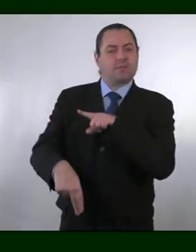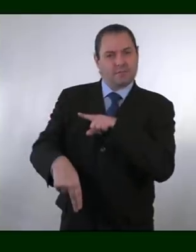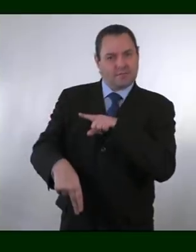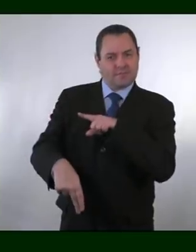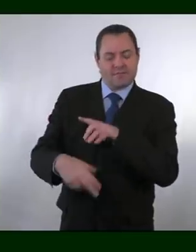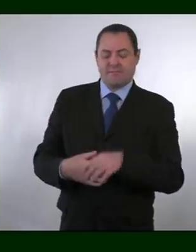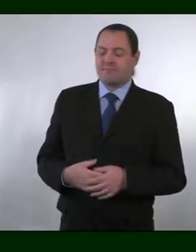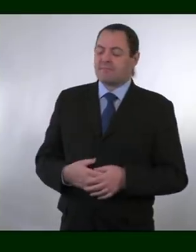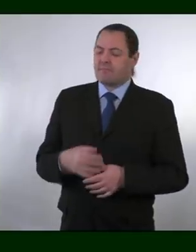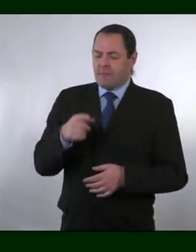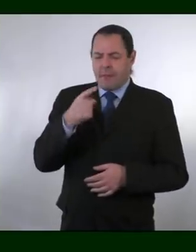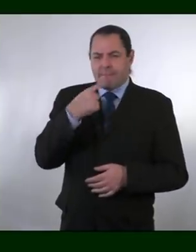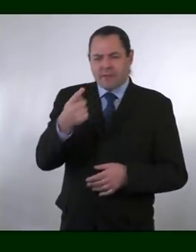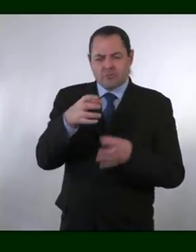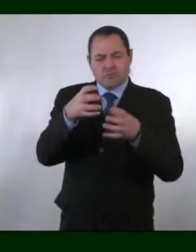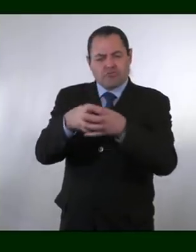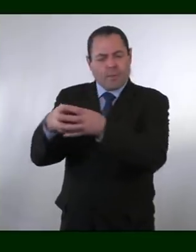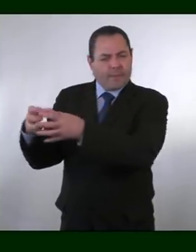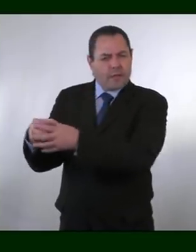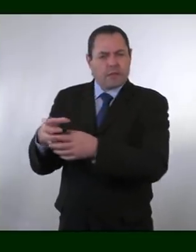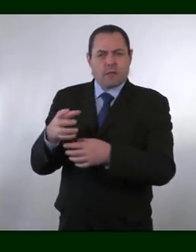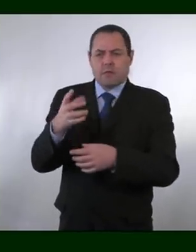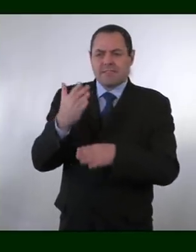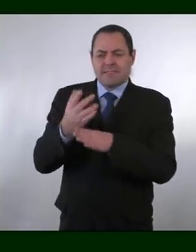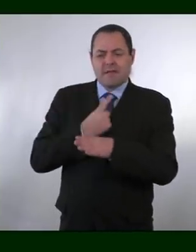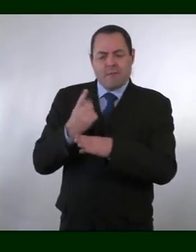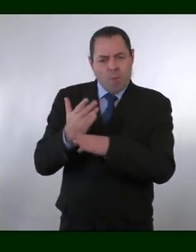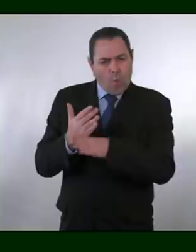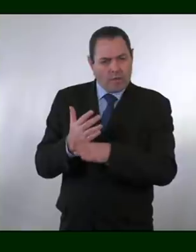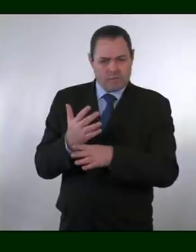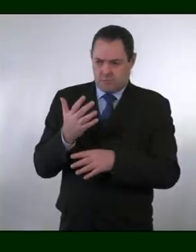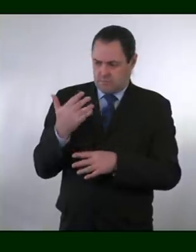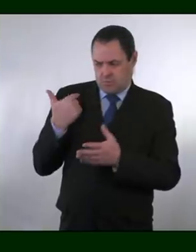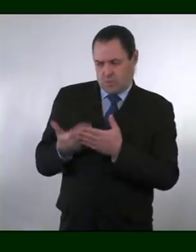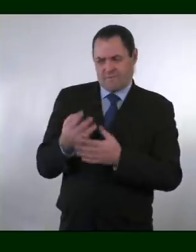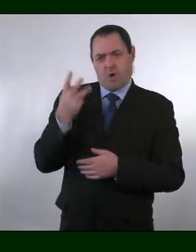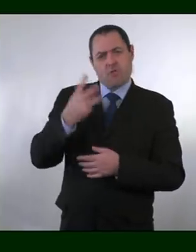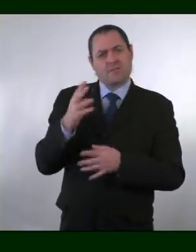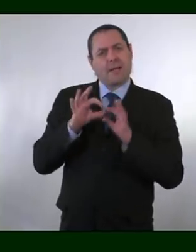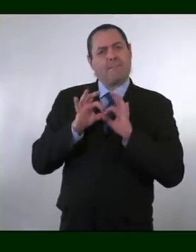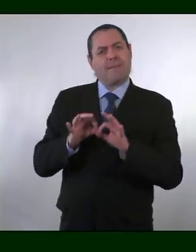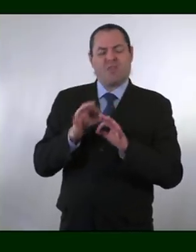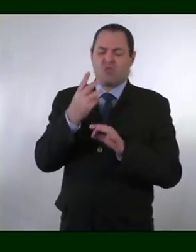he mentions, we have given £13.5 billion so far in support for self-employed people and have uplifted